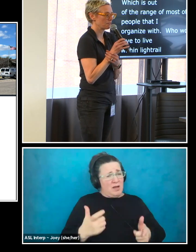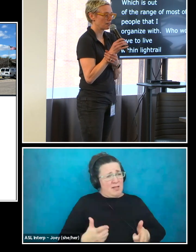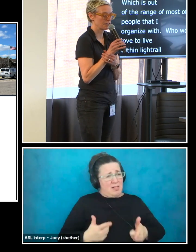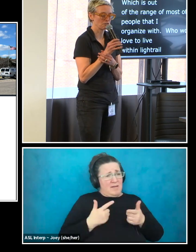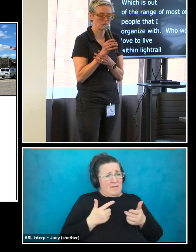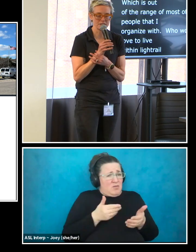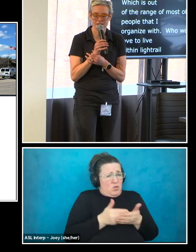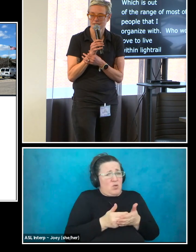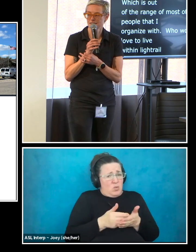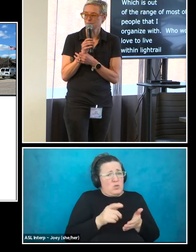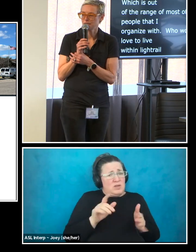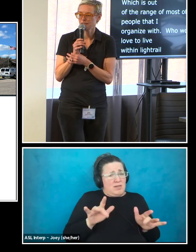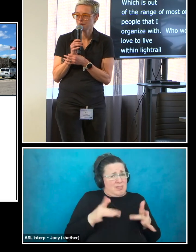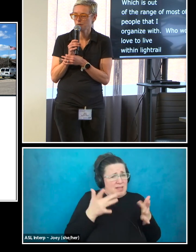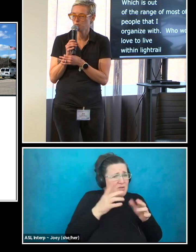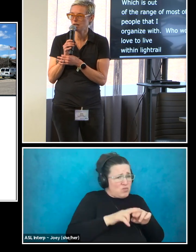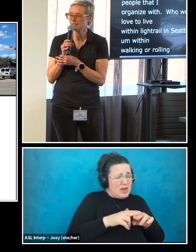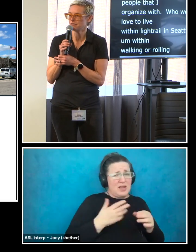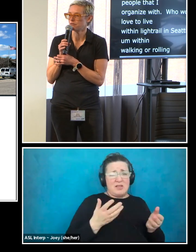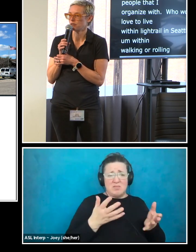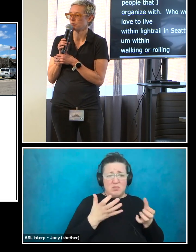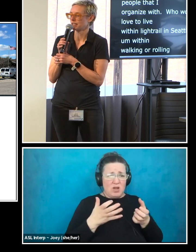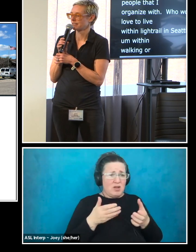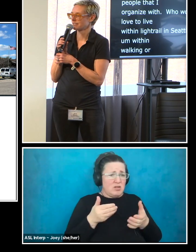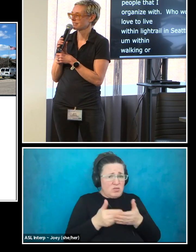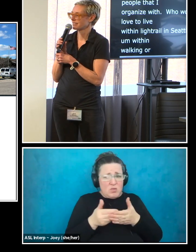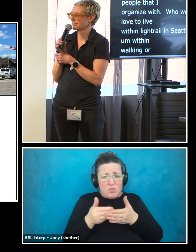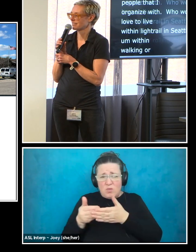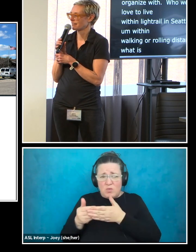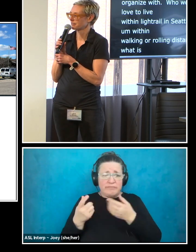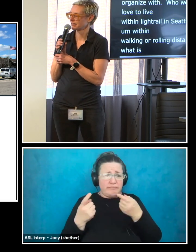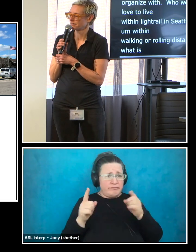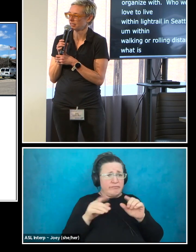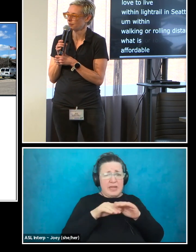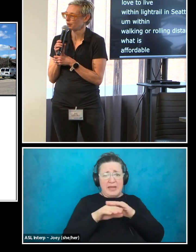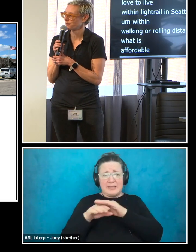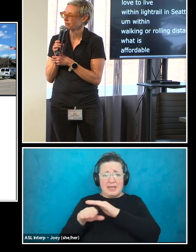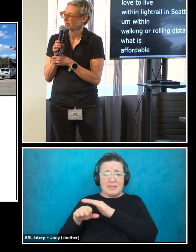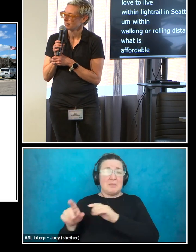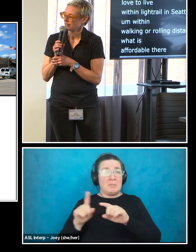walking or rolling distance, but the but what is affordable there is is not really available.